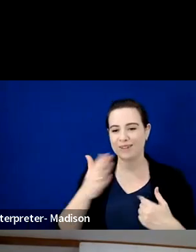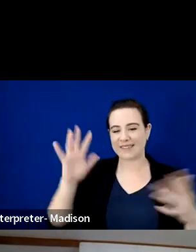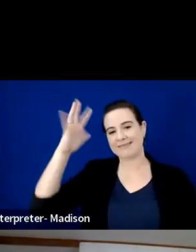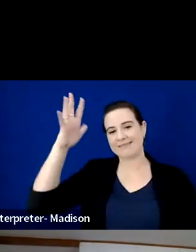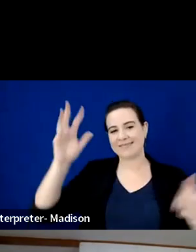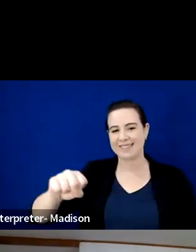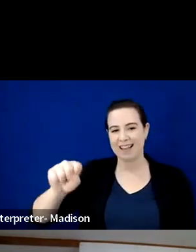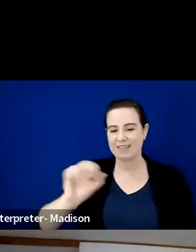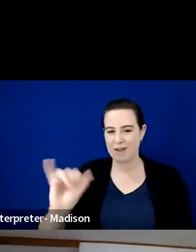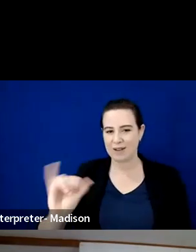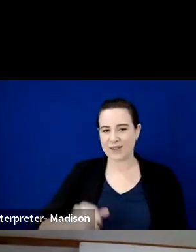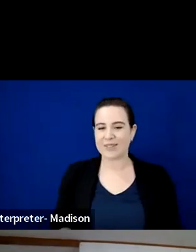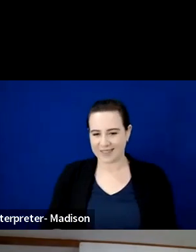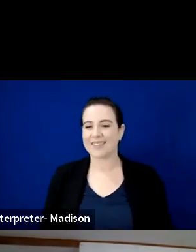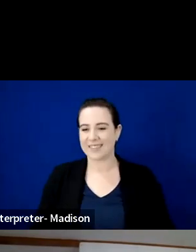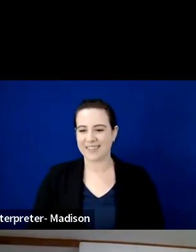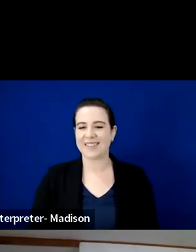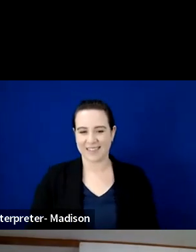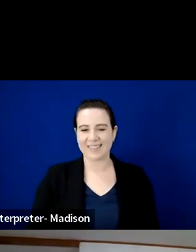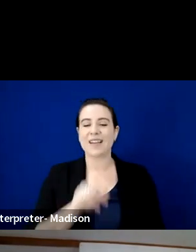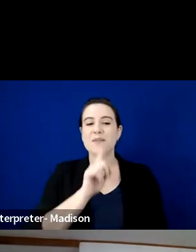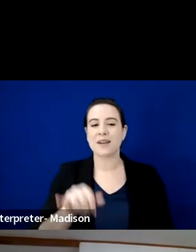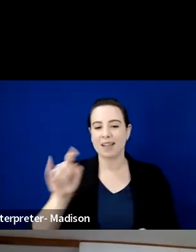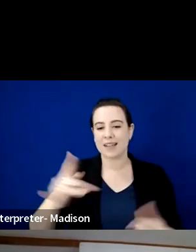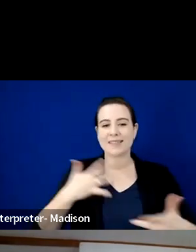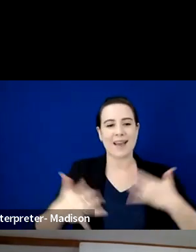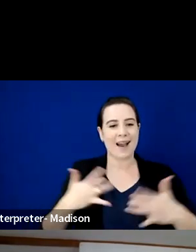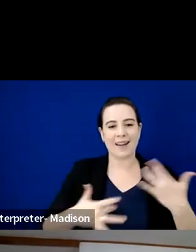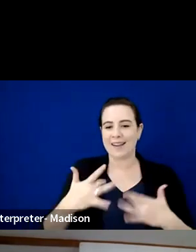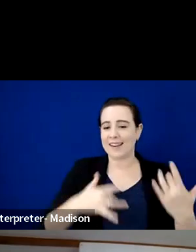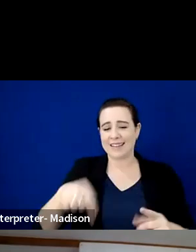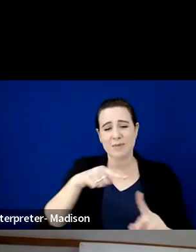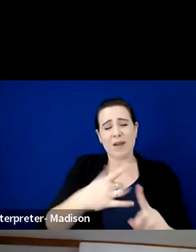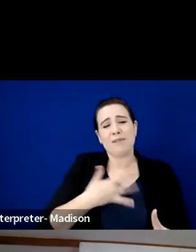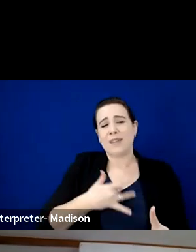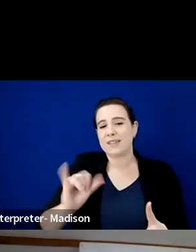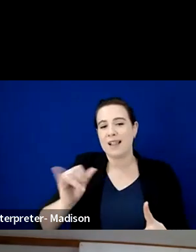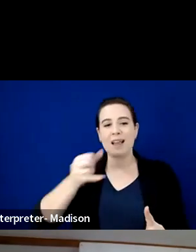So I want to thank everybody for being in this workshop, everyone who participated, and I'm just really thankful and proud of the work that we have done. This is Shaylin. Thank you so much. Yes, Regina, I'm clapping as well.